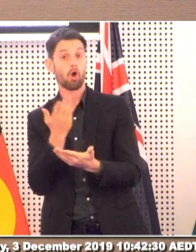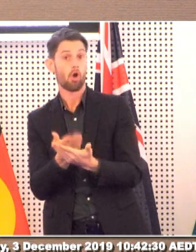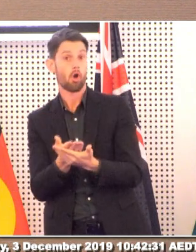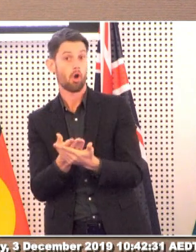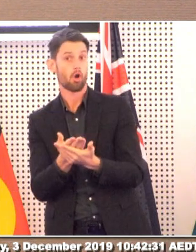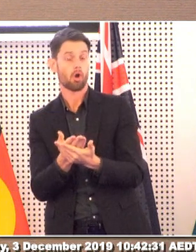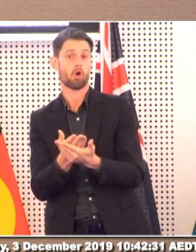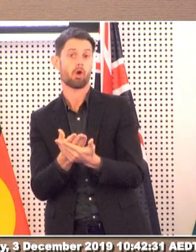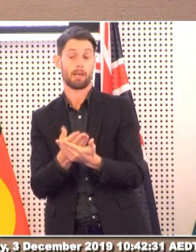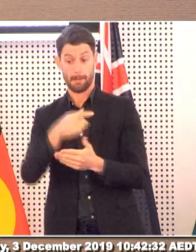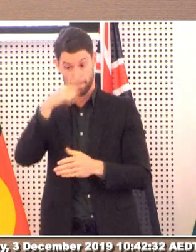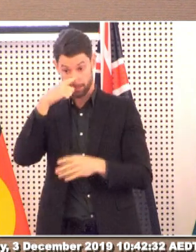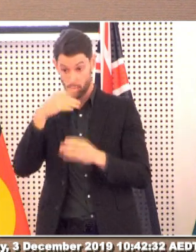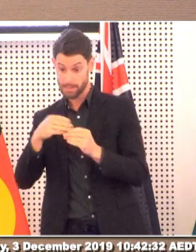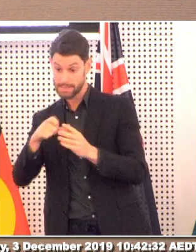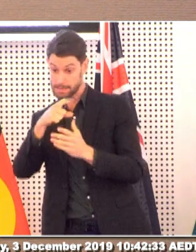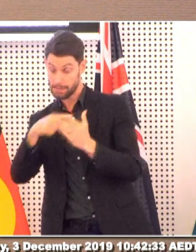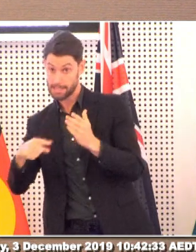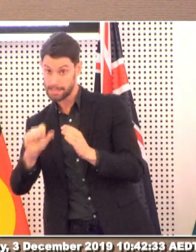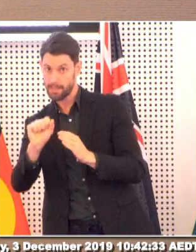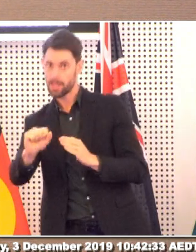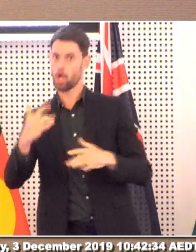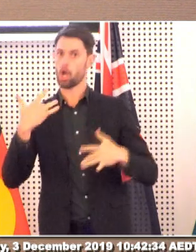of the lives of people with disability, particularly as that relates to law.